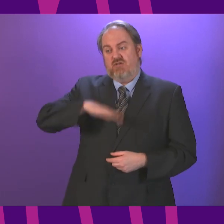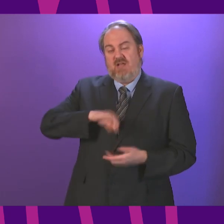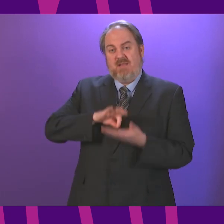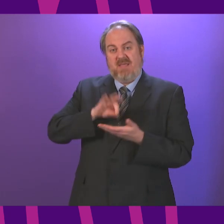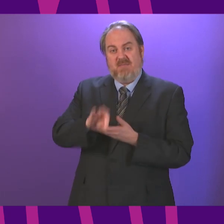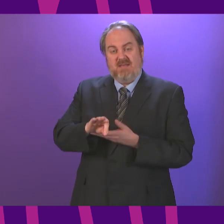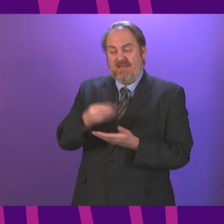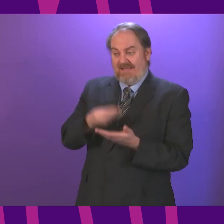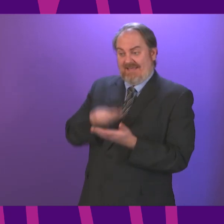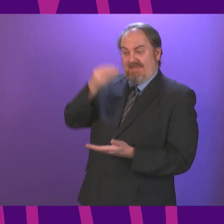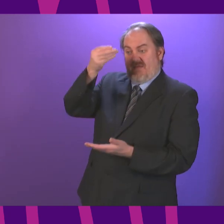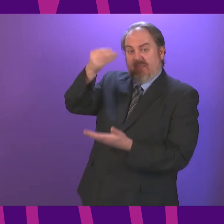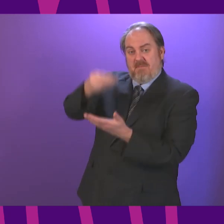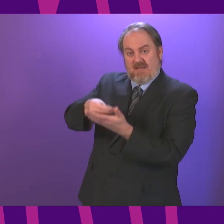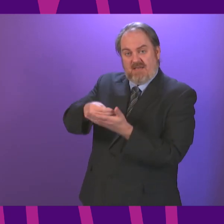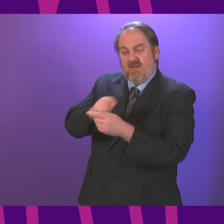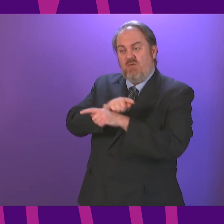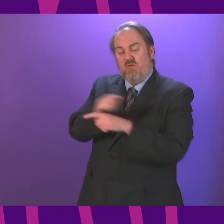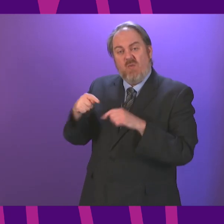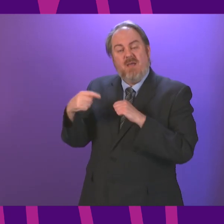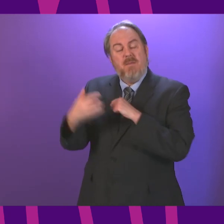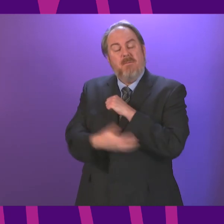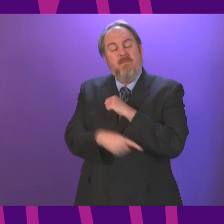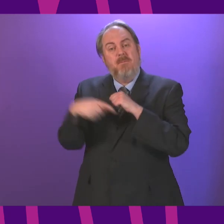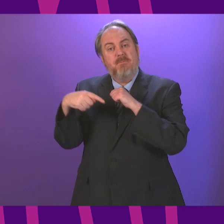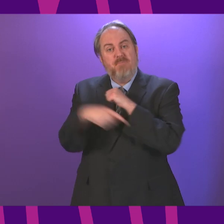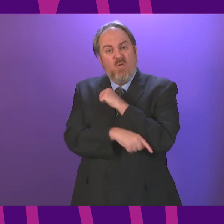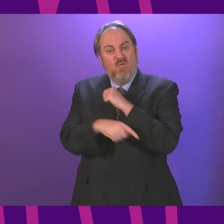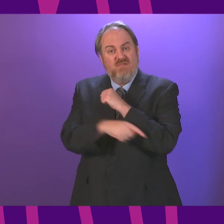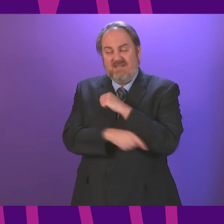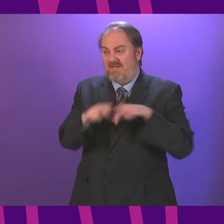into the pockets of the poorest families in order that they can give their children